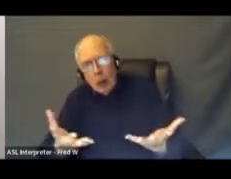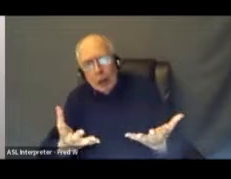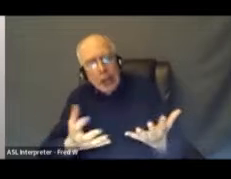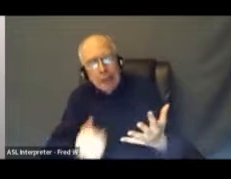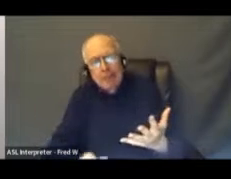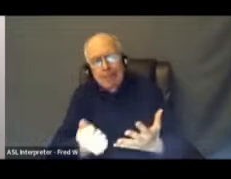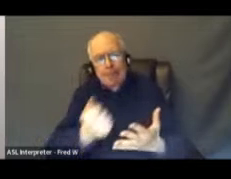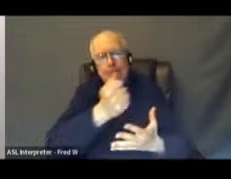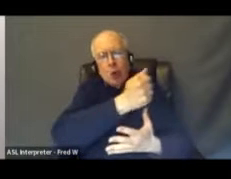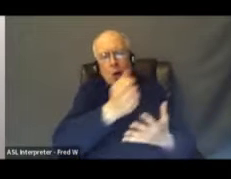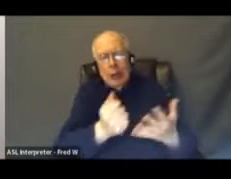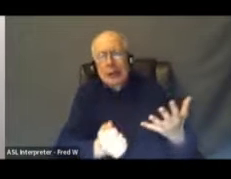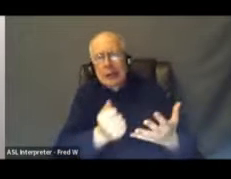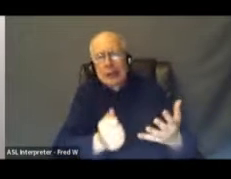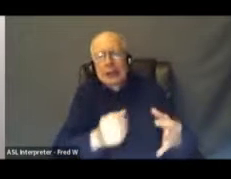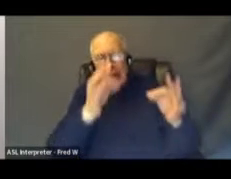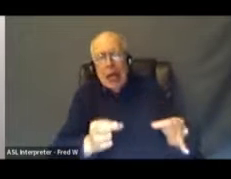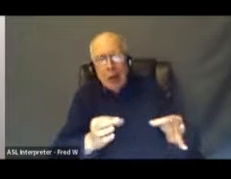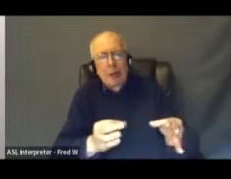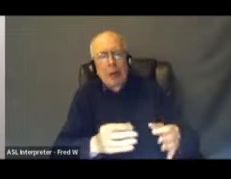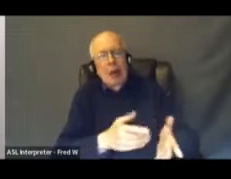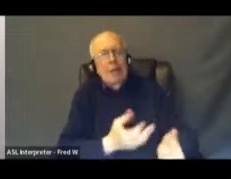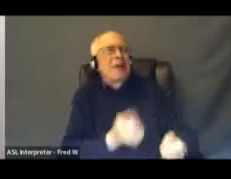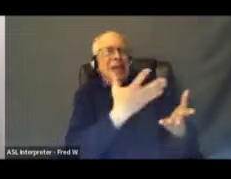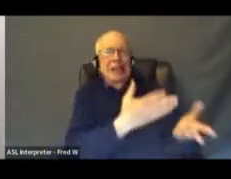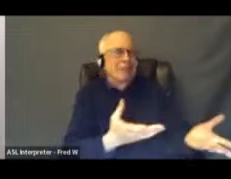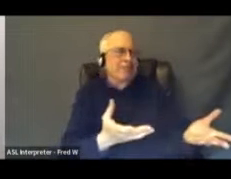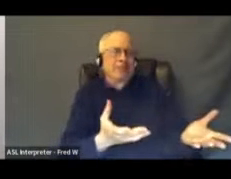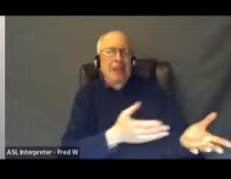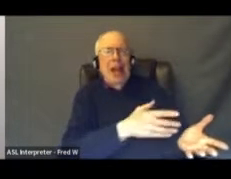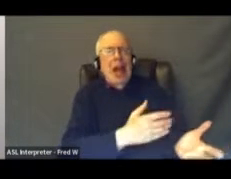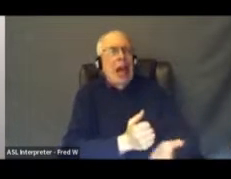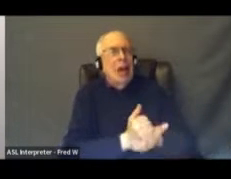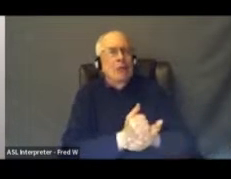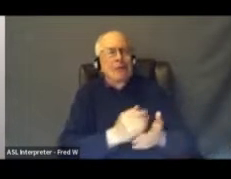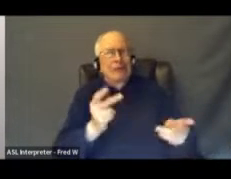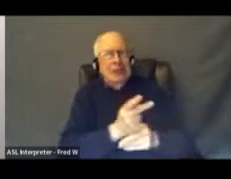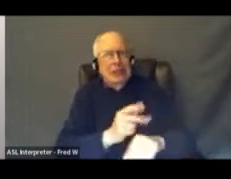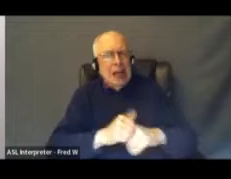with remembering things, organizing information, and then how to prioritize it. So we will